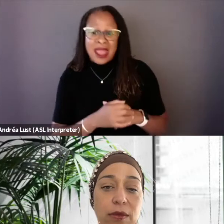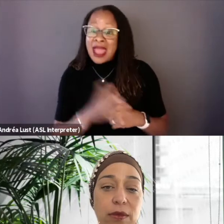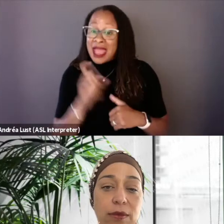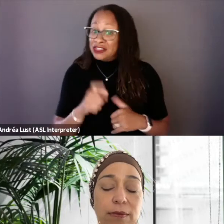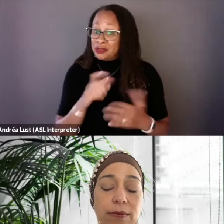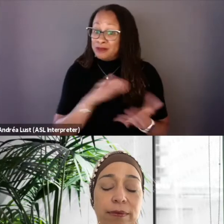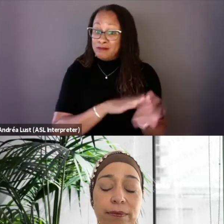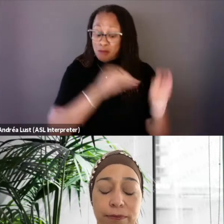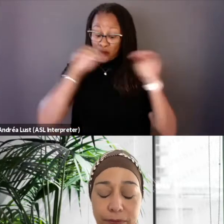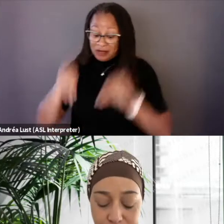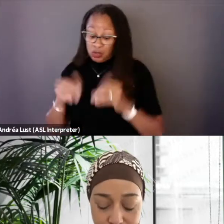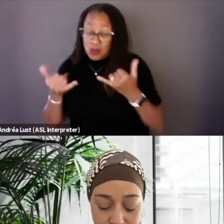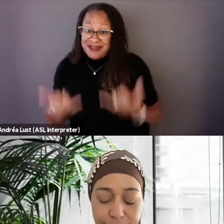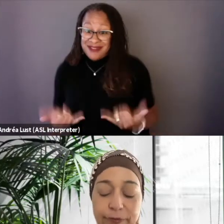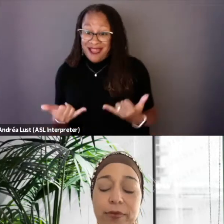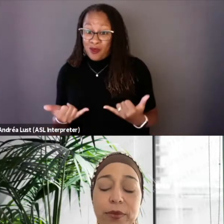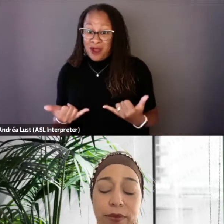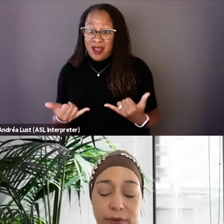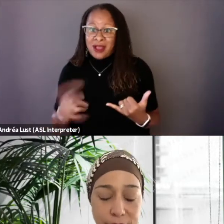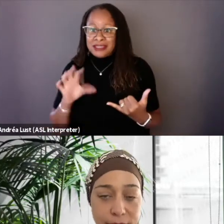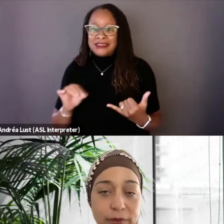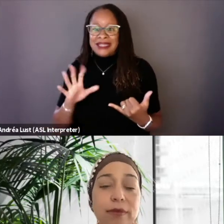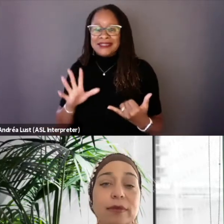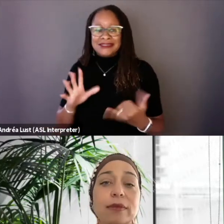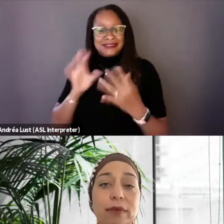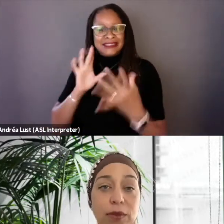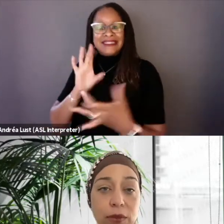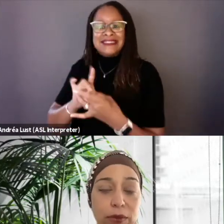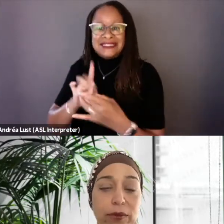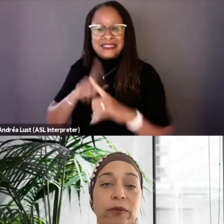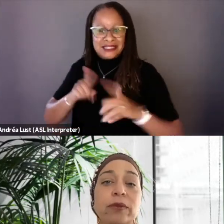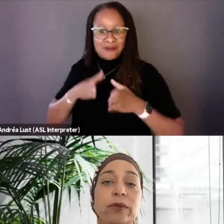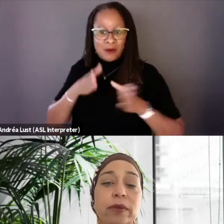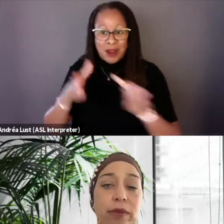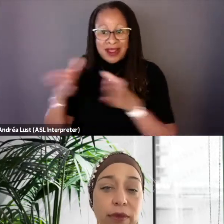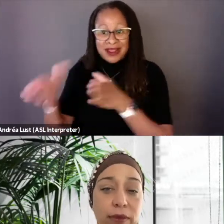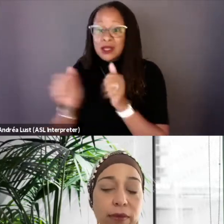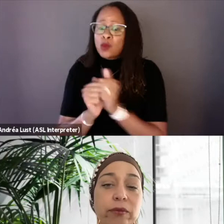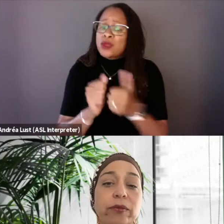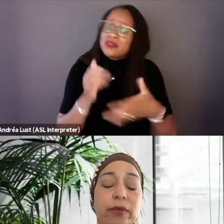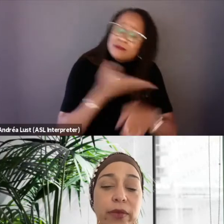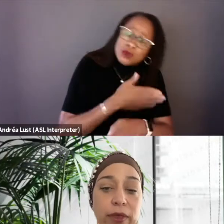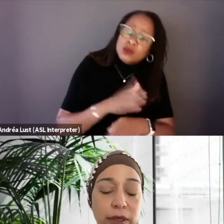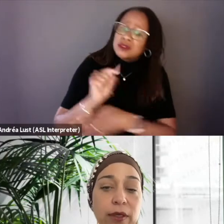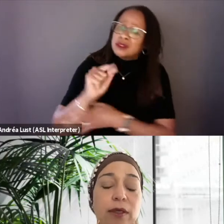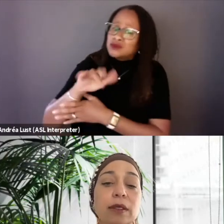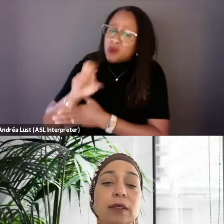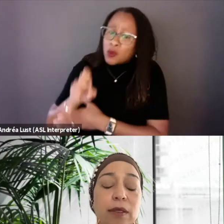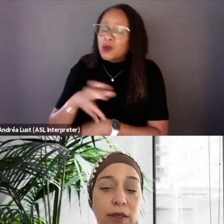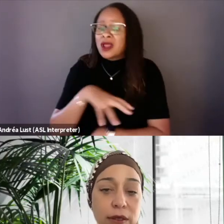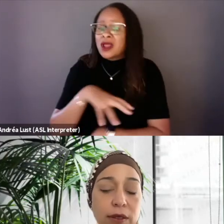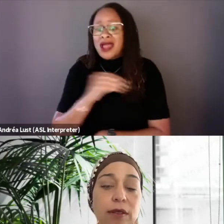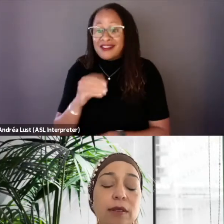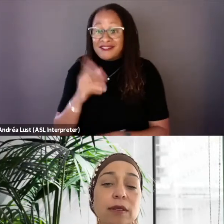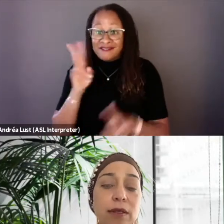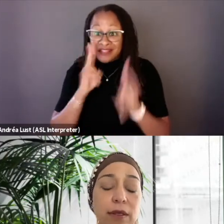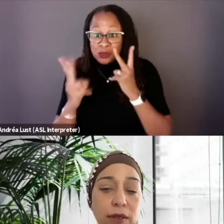in a sense of, reach out in different ways, you know, with music and tone and not just historians